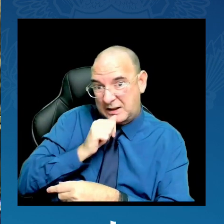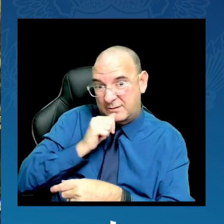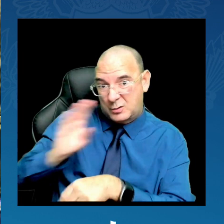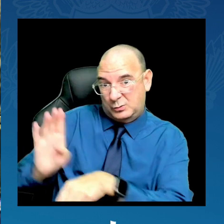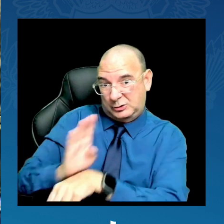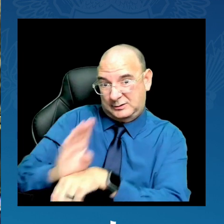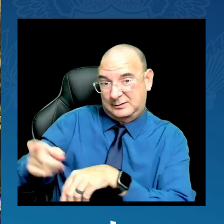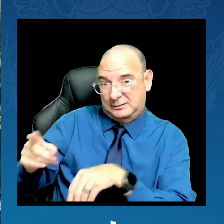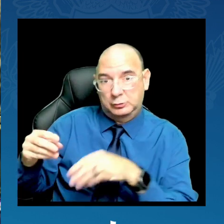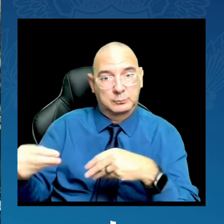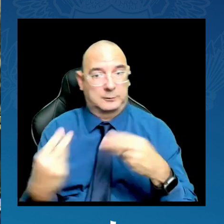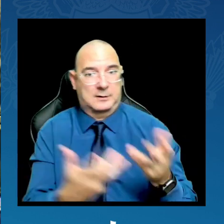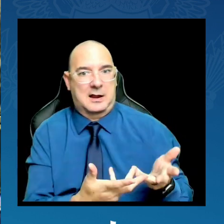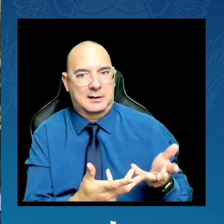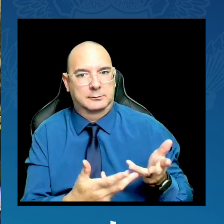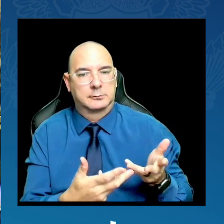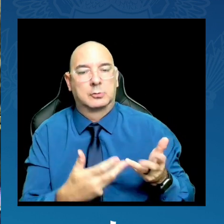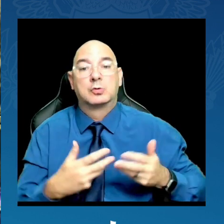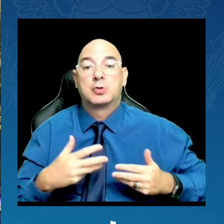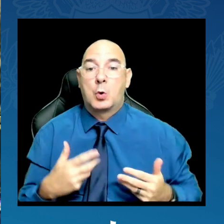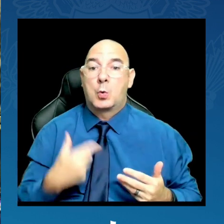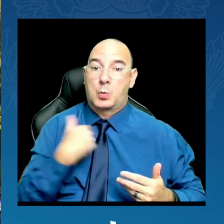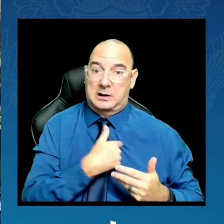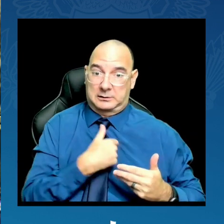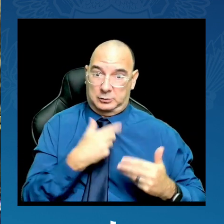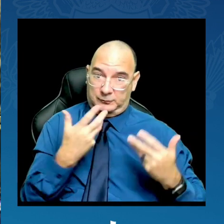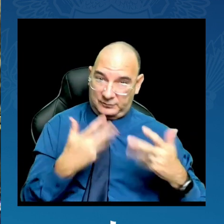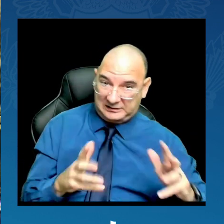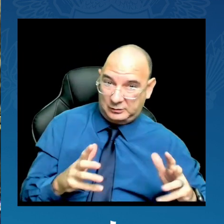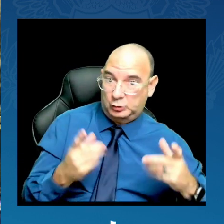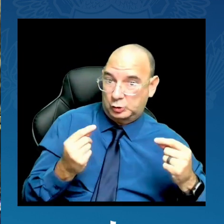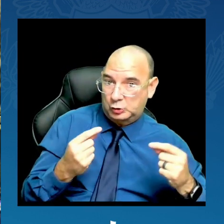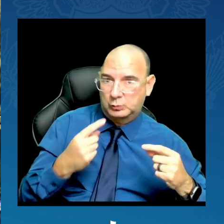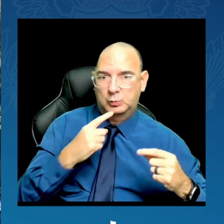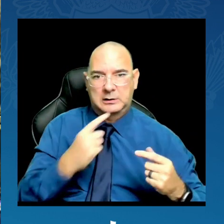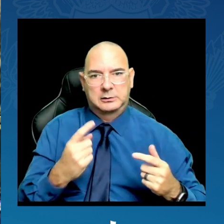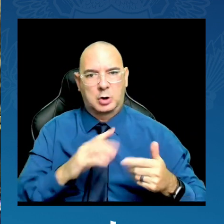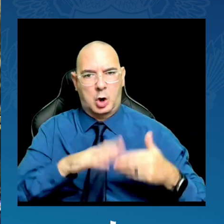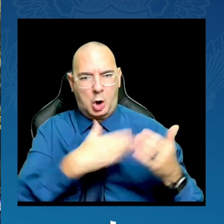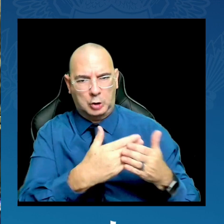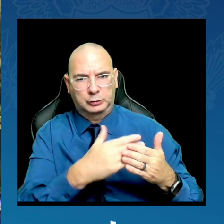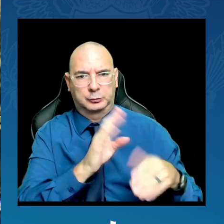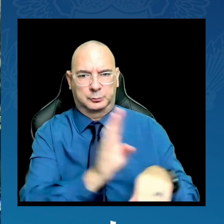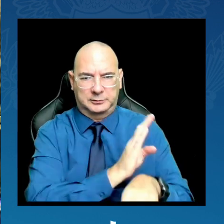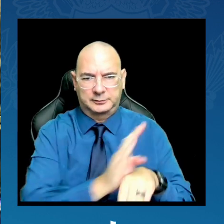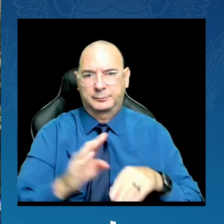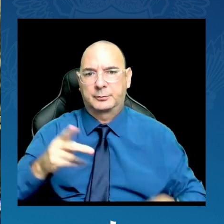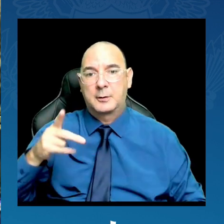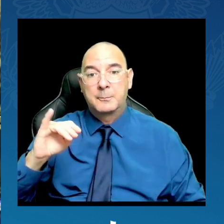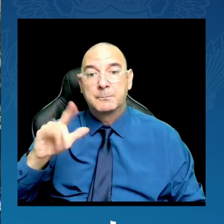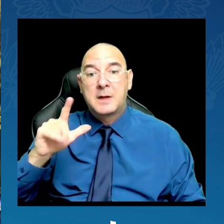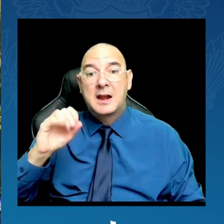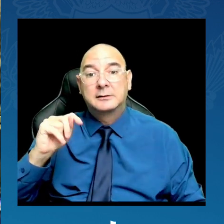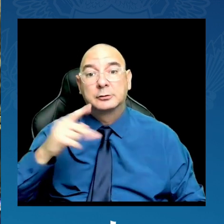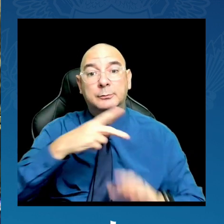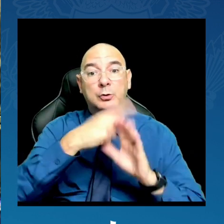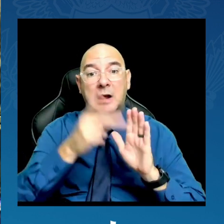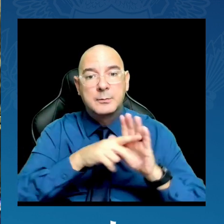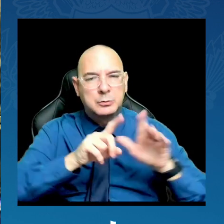will conduct an all commercial pilot program that will seek to replicate a portion of the DOD's basic safety services